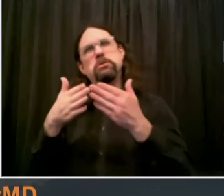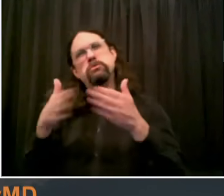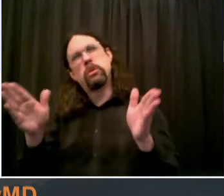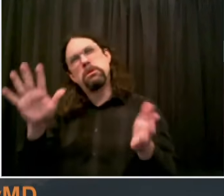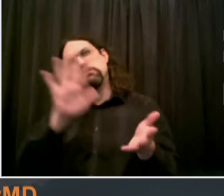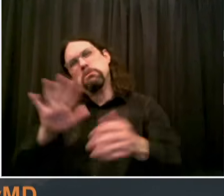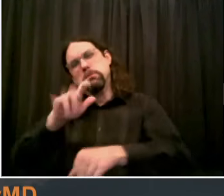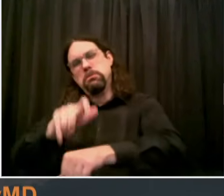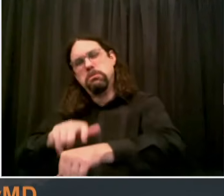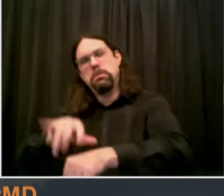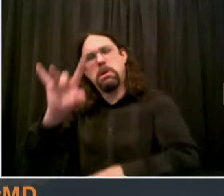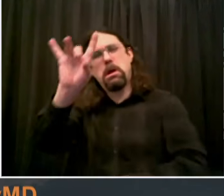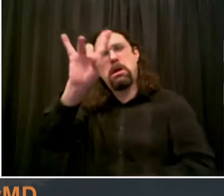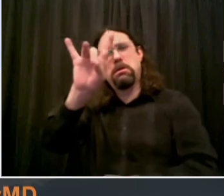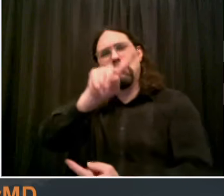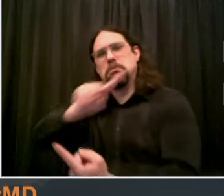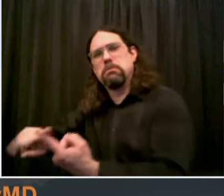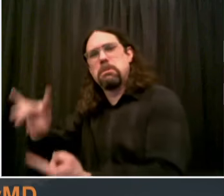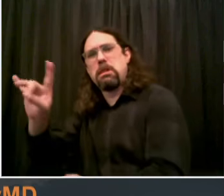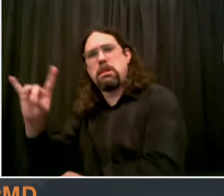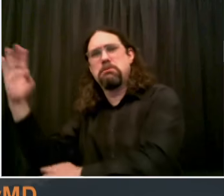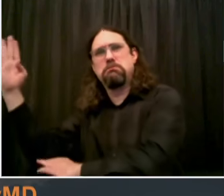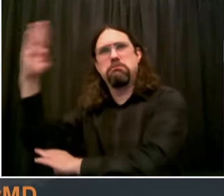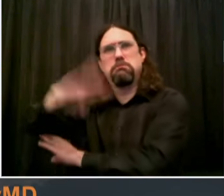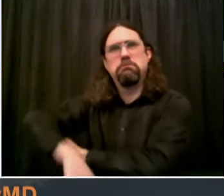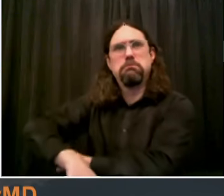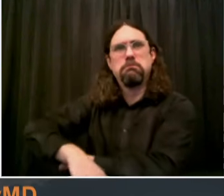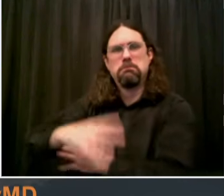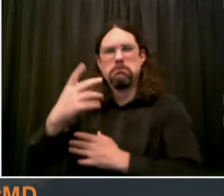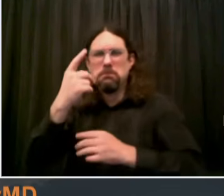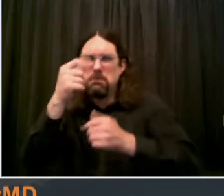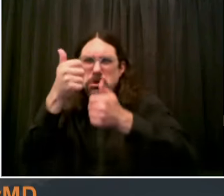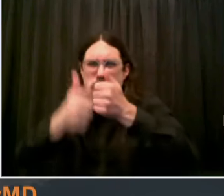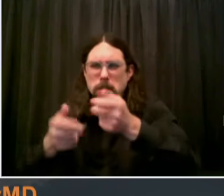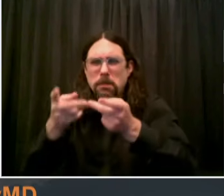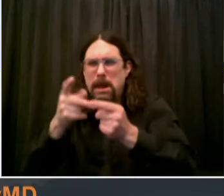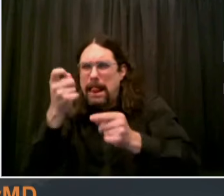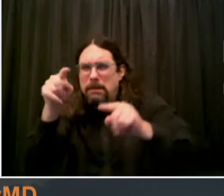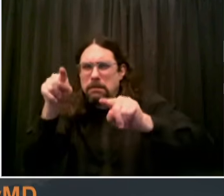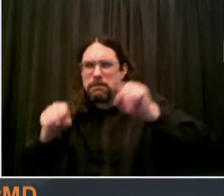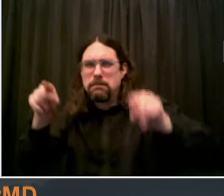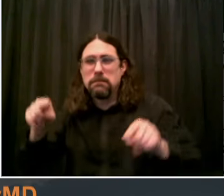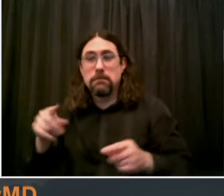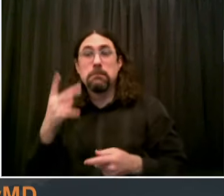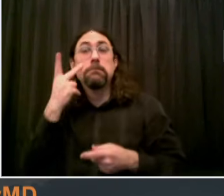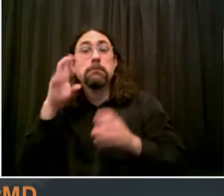WEEK. BASICALLY IT'S 8:00 A.M. TO 8:00 P.M. MONDAY TO FRIDAY, 9:00 A.M. 00 P.M. SATURDAY AND